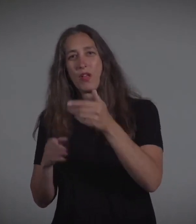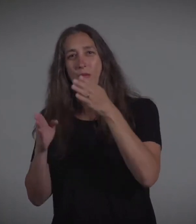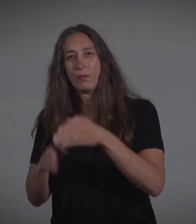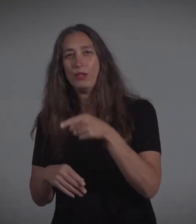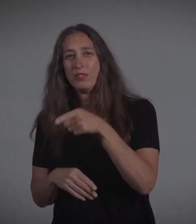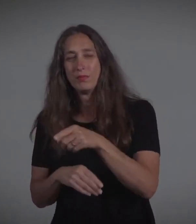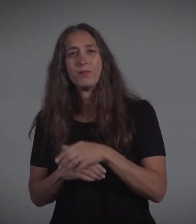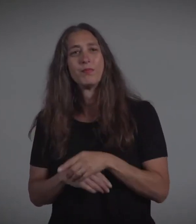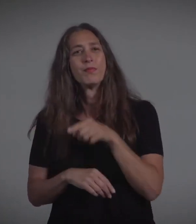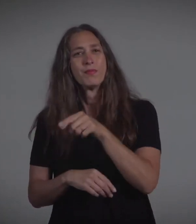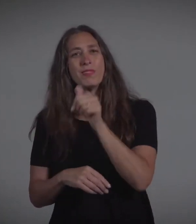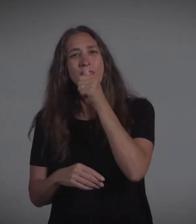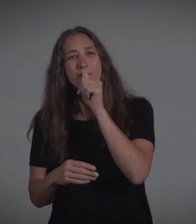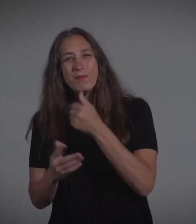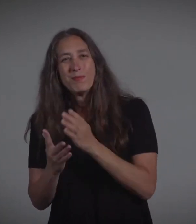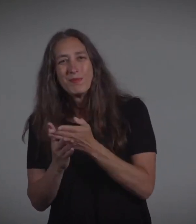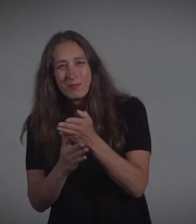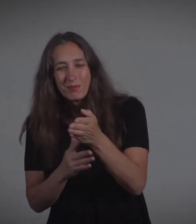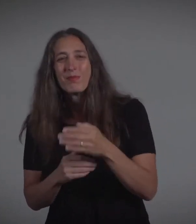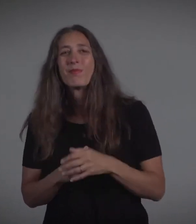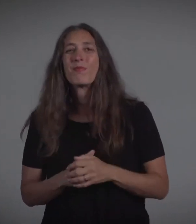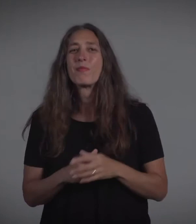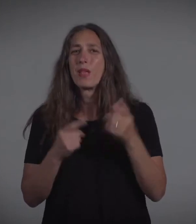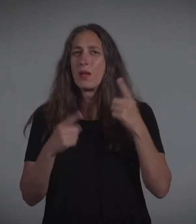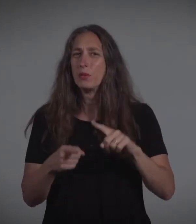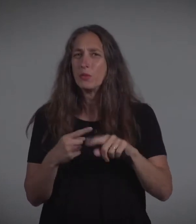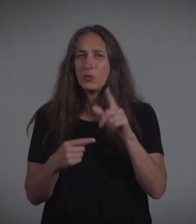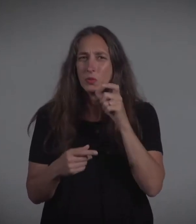to another person who bears with being treated poorly.